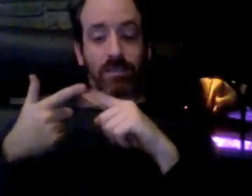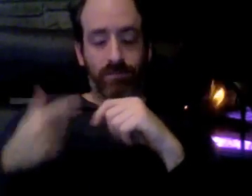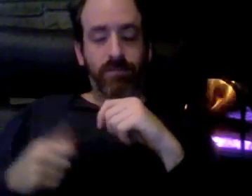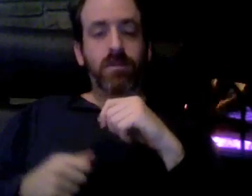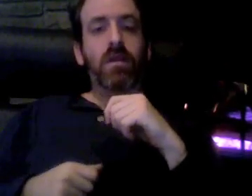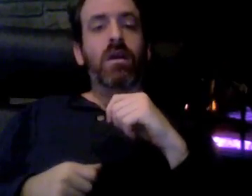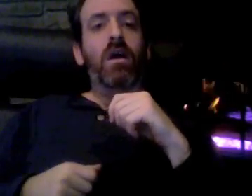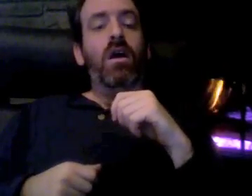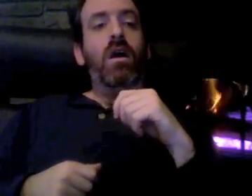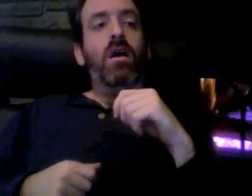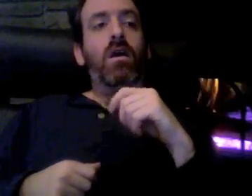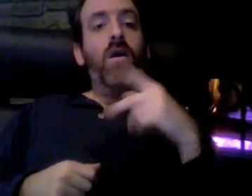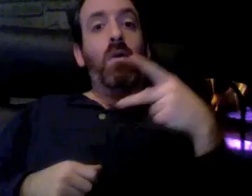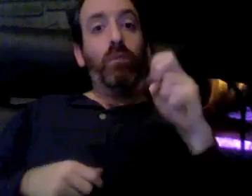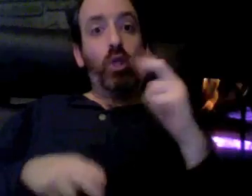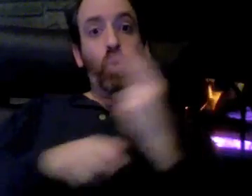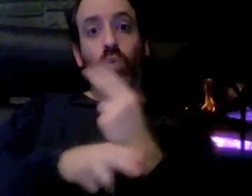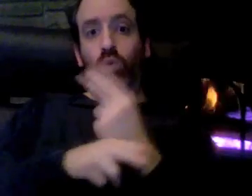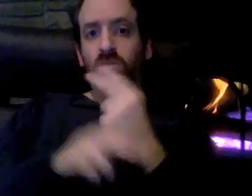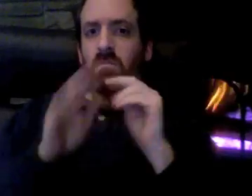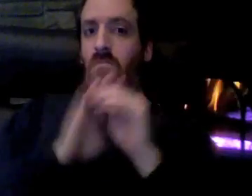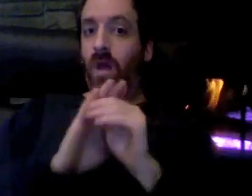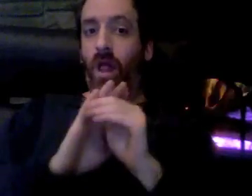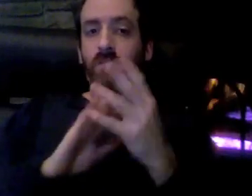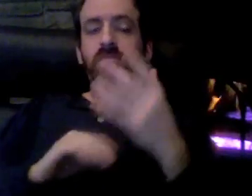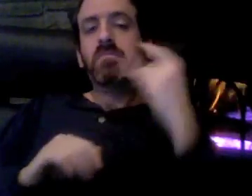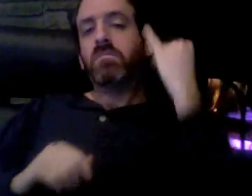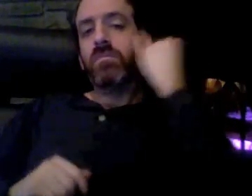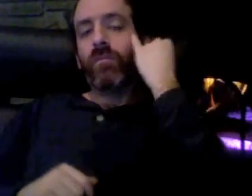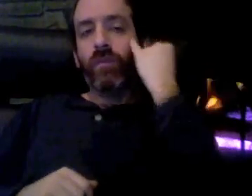Second, still at per-use model